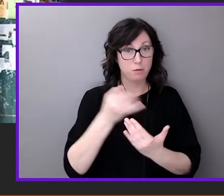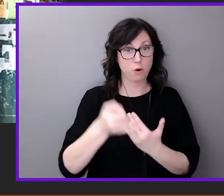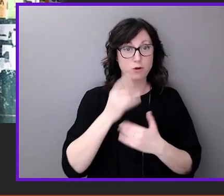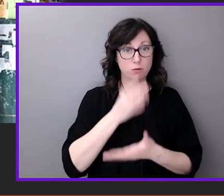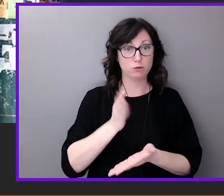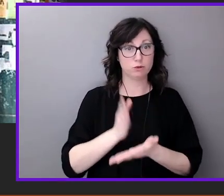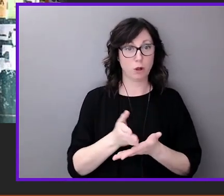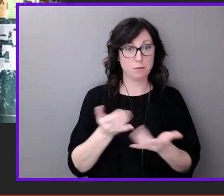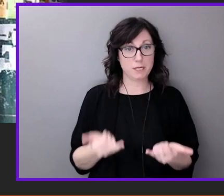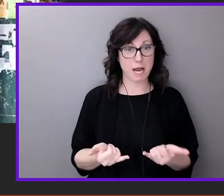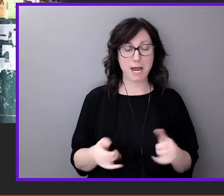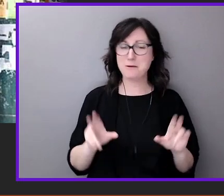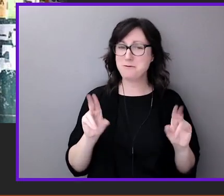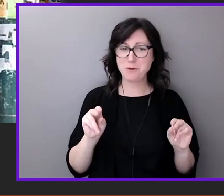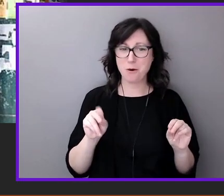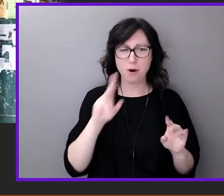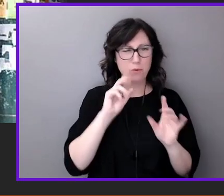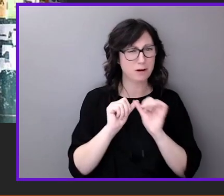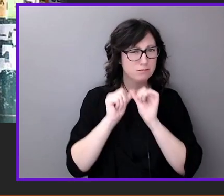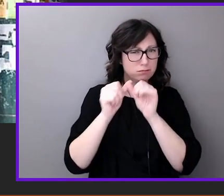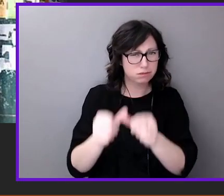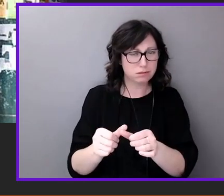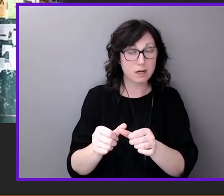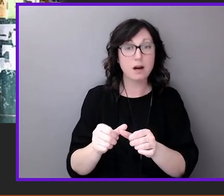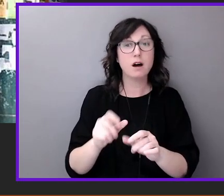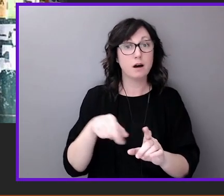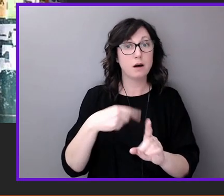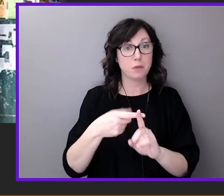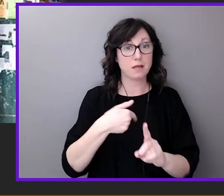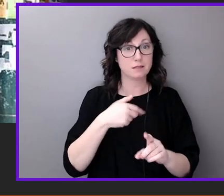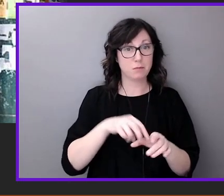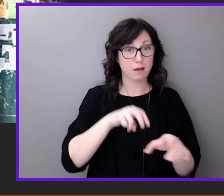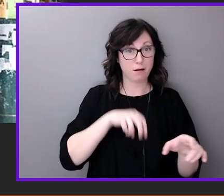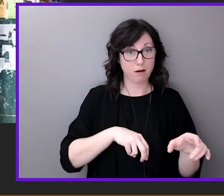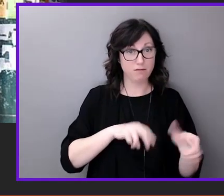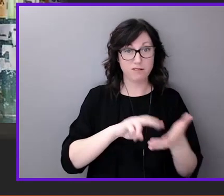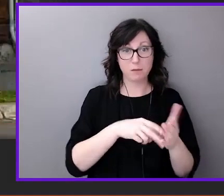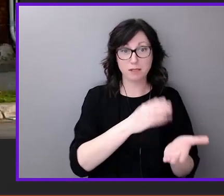or with my time as Director and CEO.